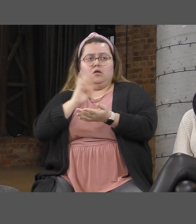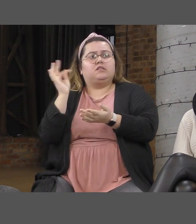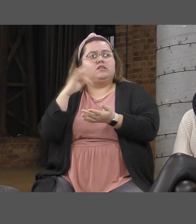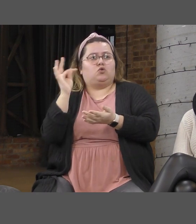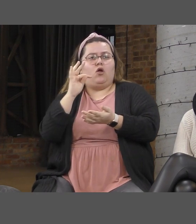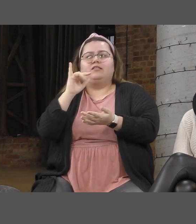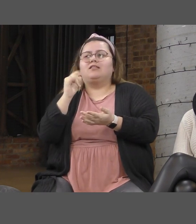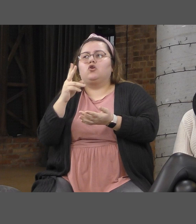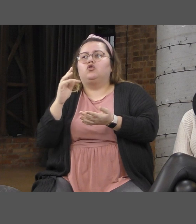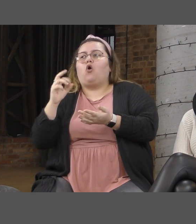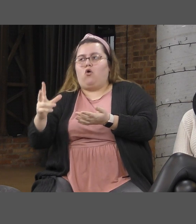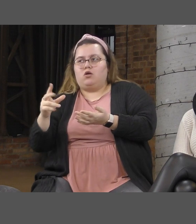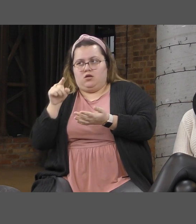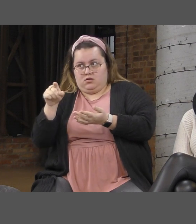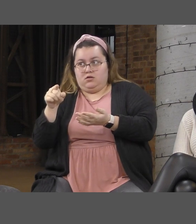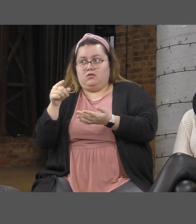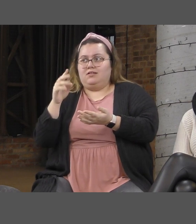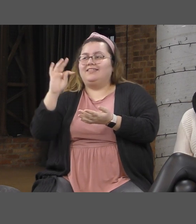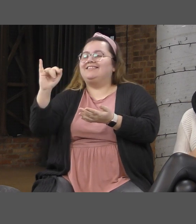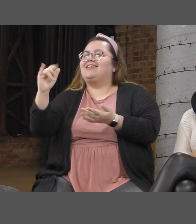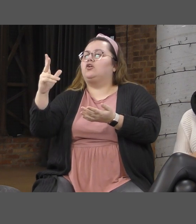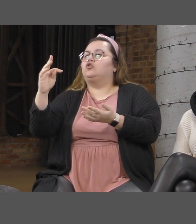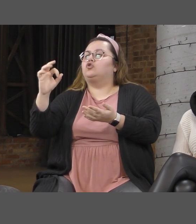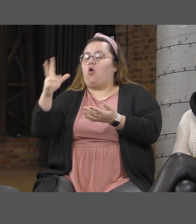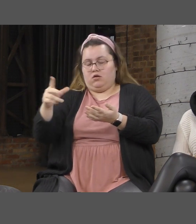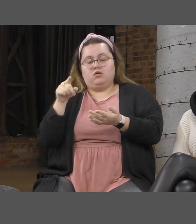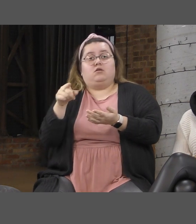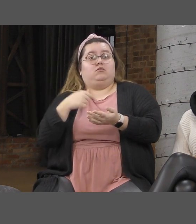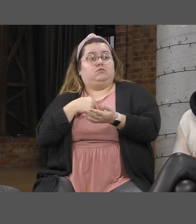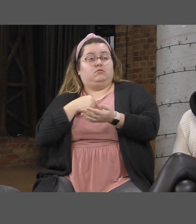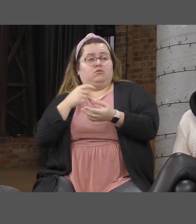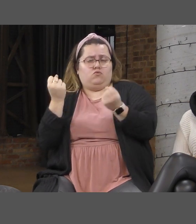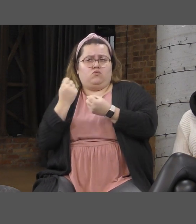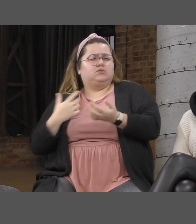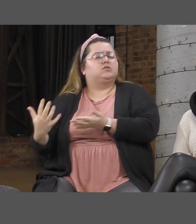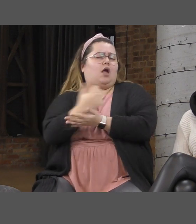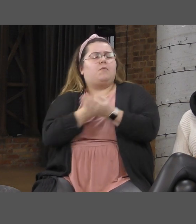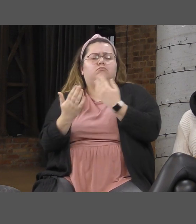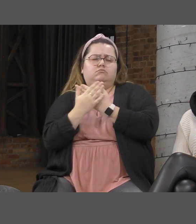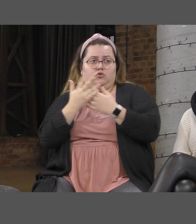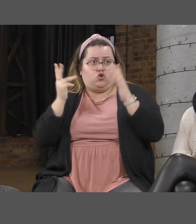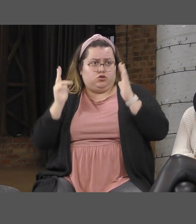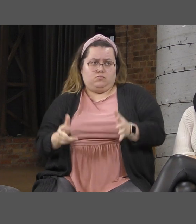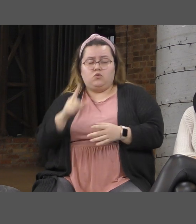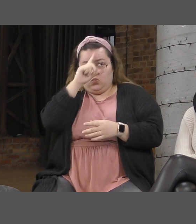these topics, for example, on my tiktok I collect